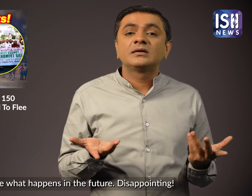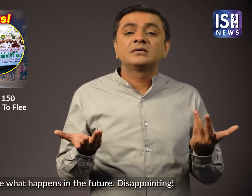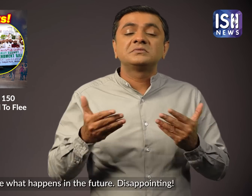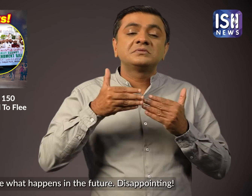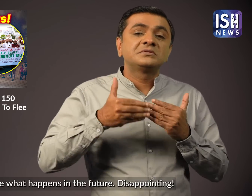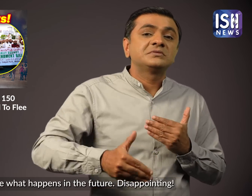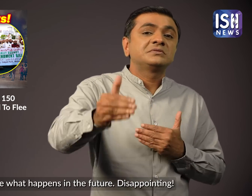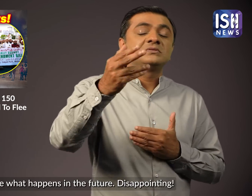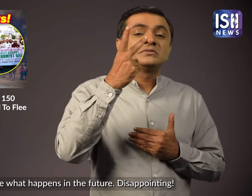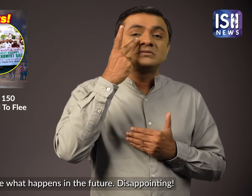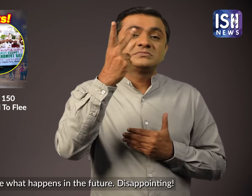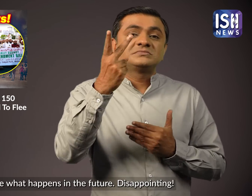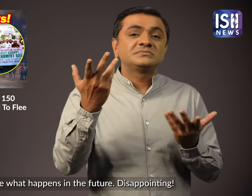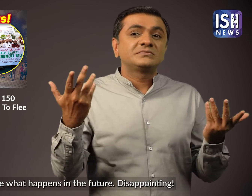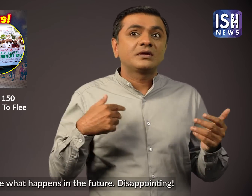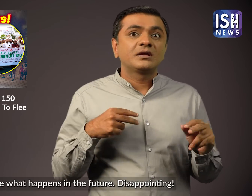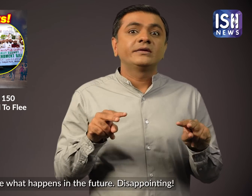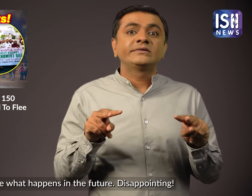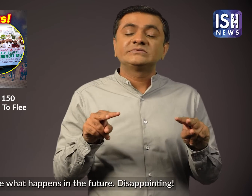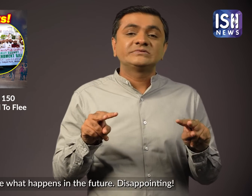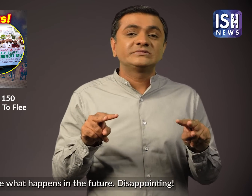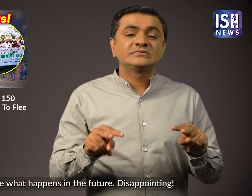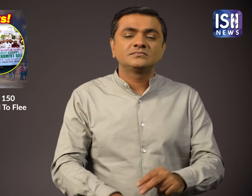Let's see what happens in the future. Disappointing!